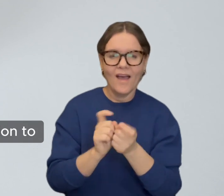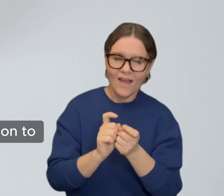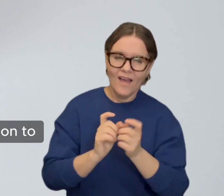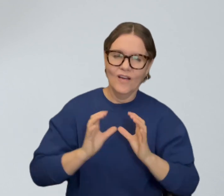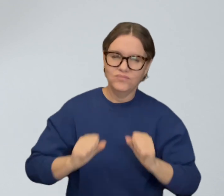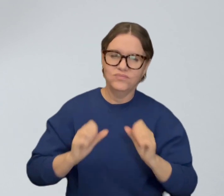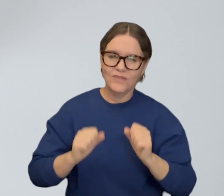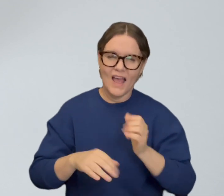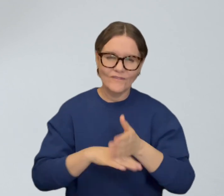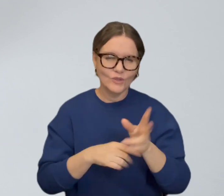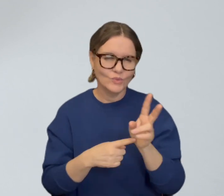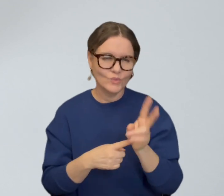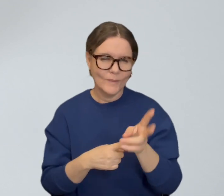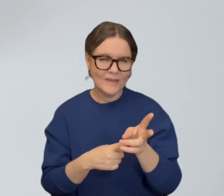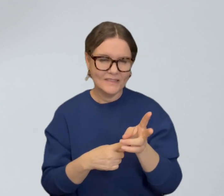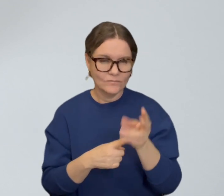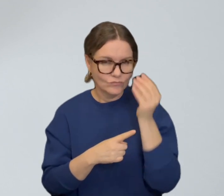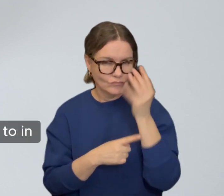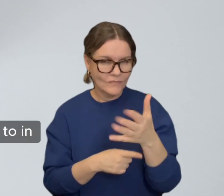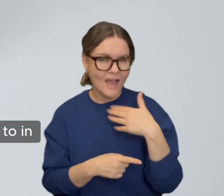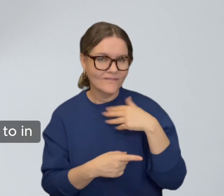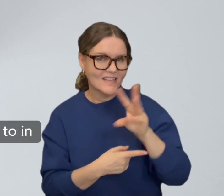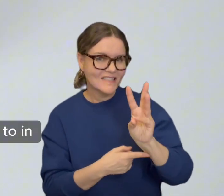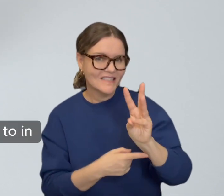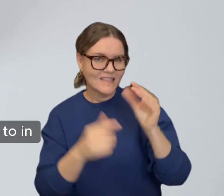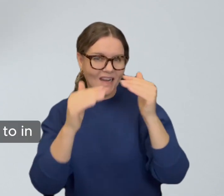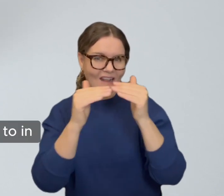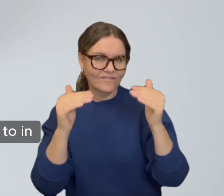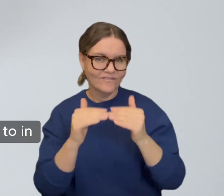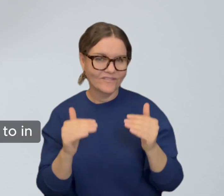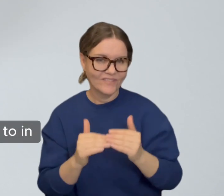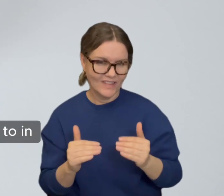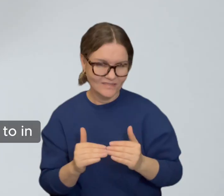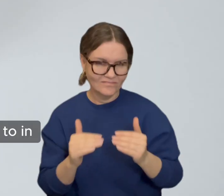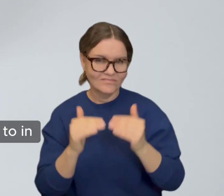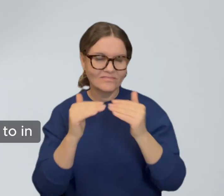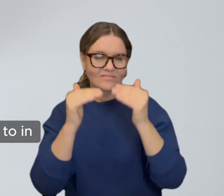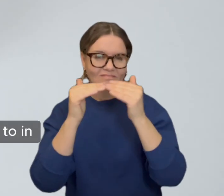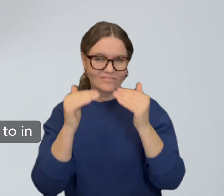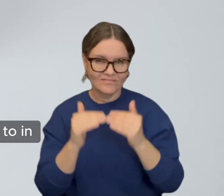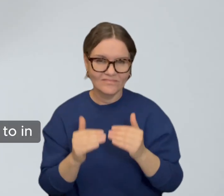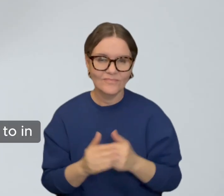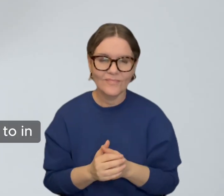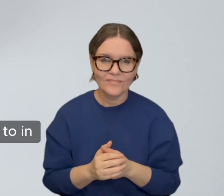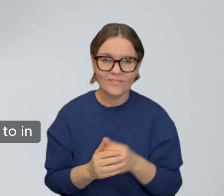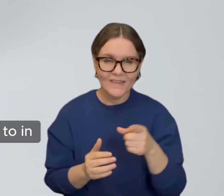mode after after 2 minutes you have six levels to adjust to in stimulation mode